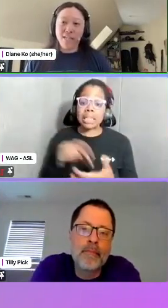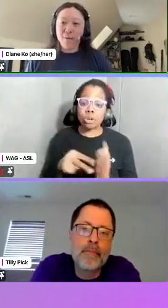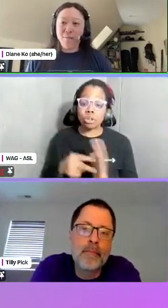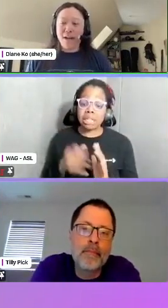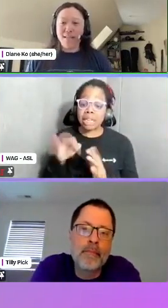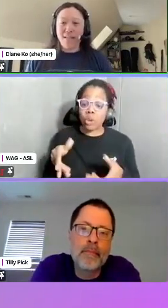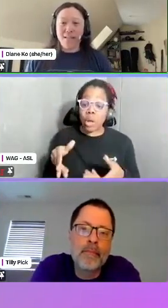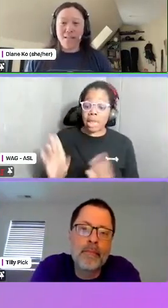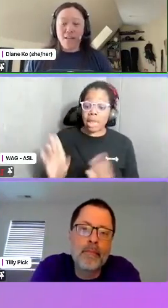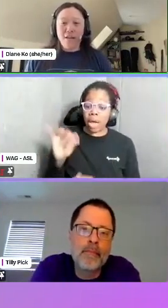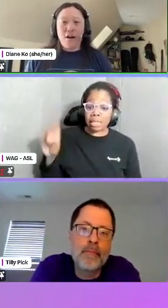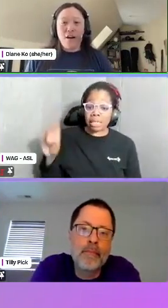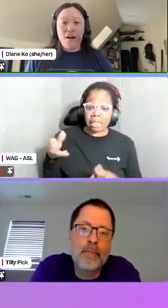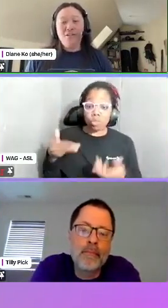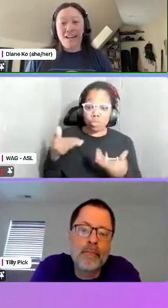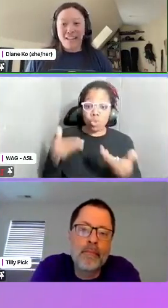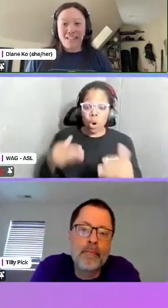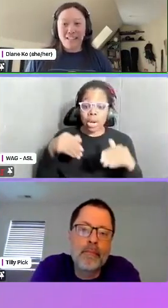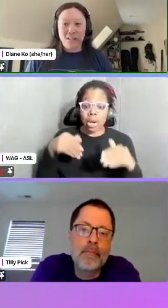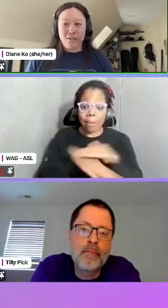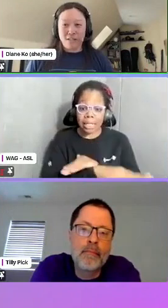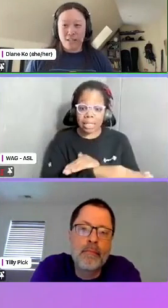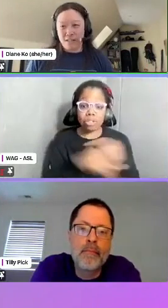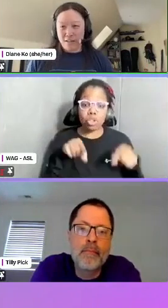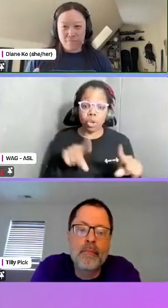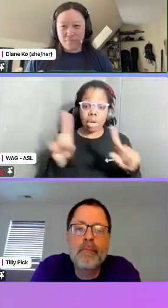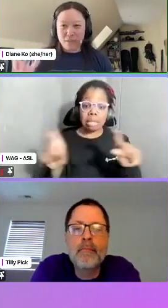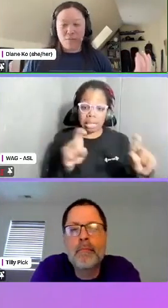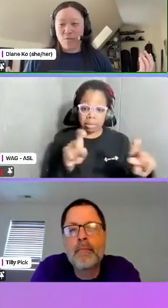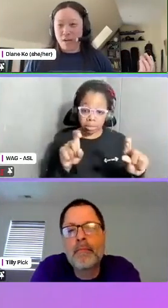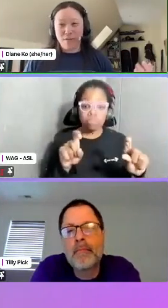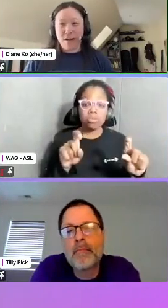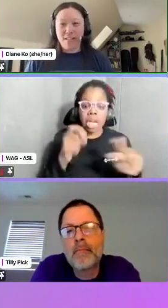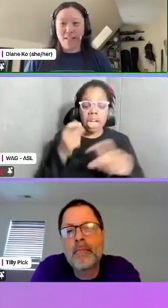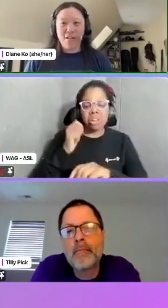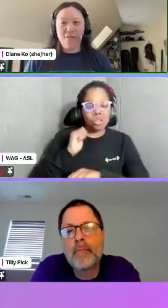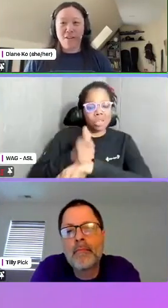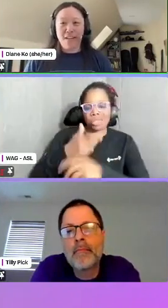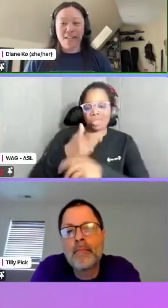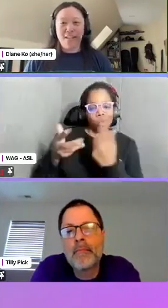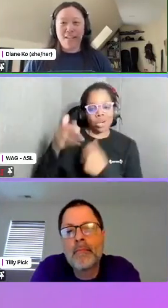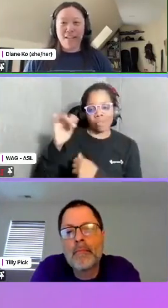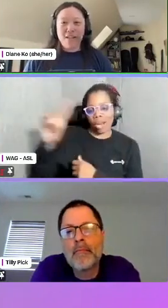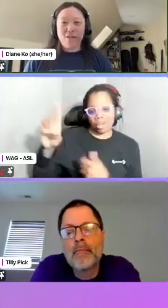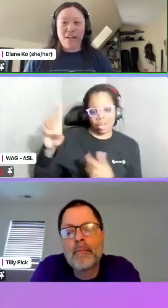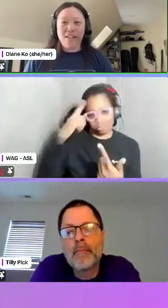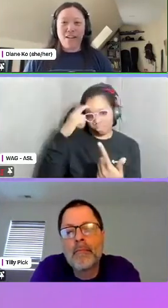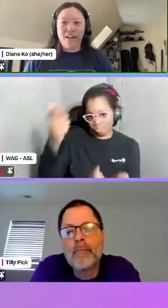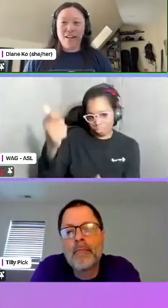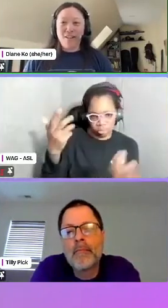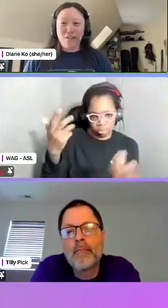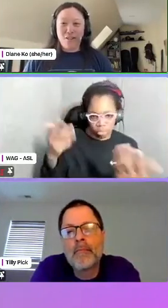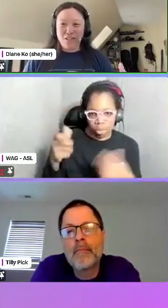tools that developers are already using to test their components like storybook is a great way to consistently and constantly remind people of